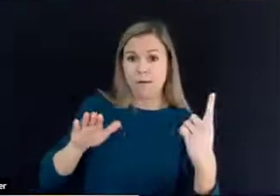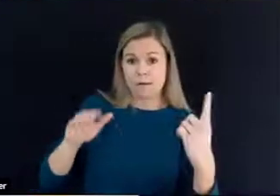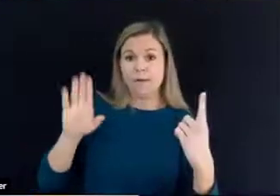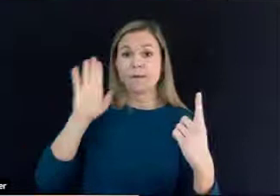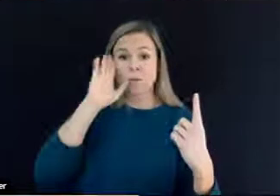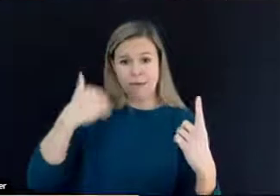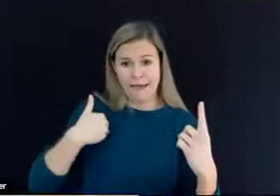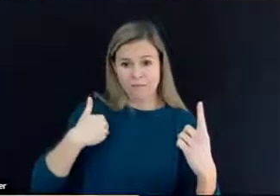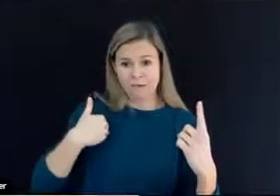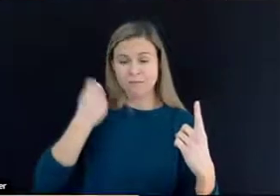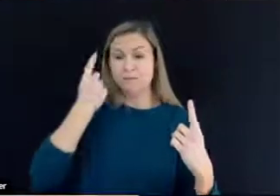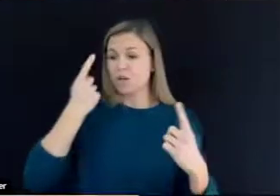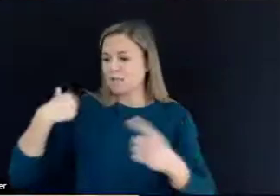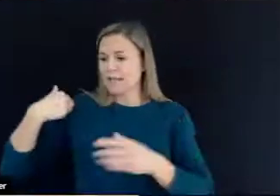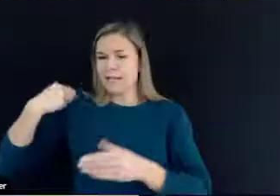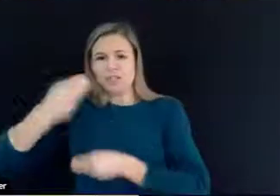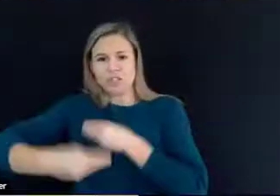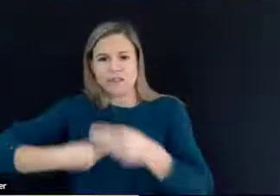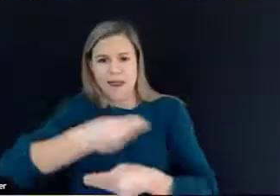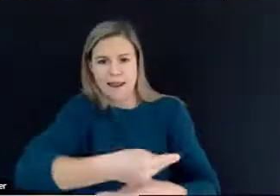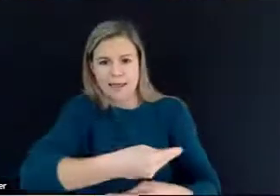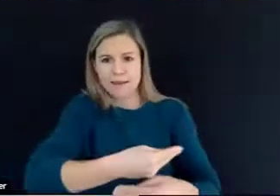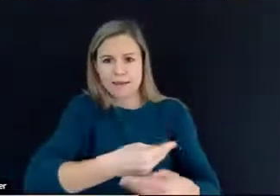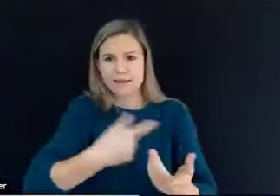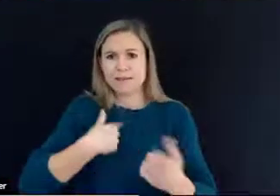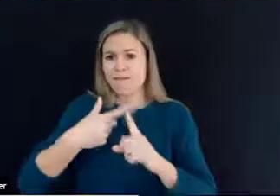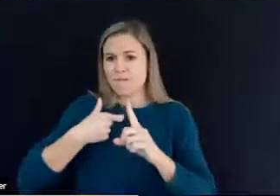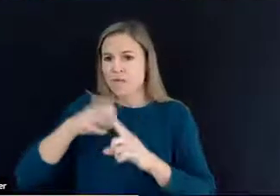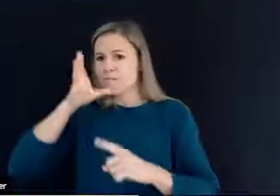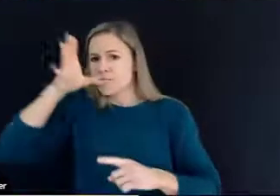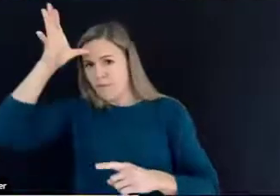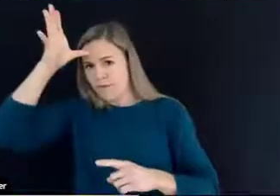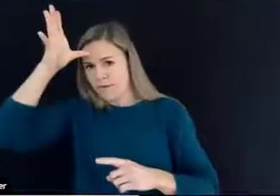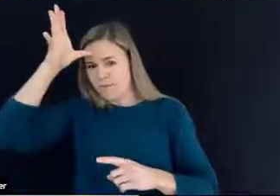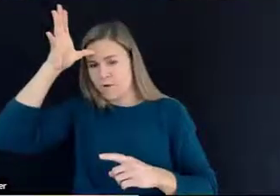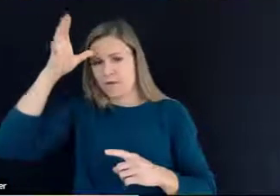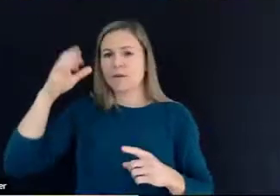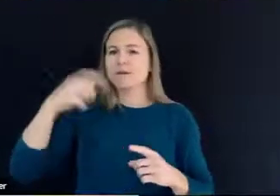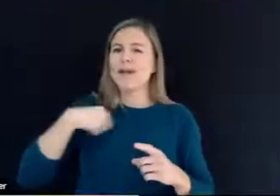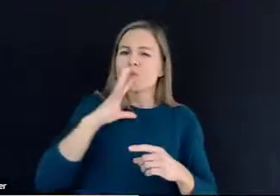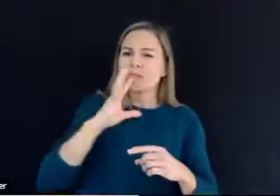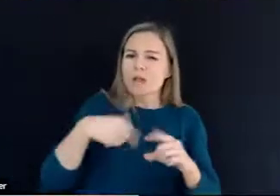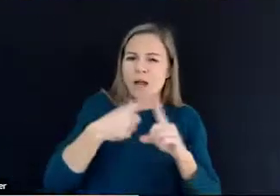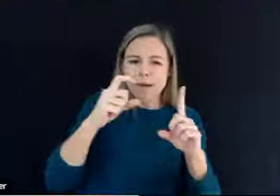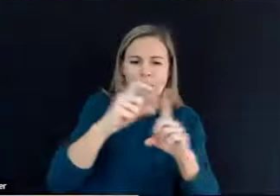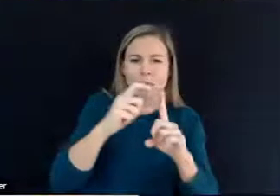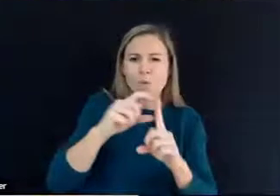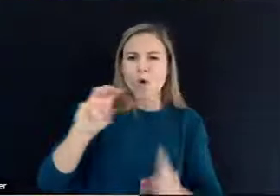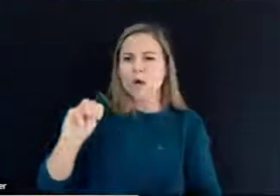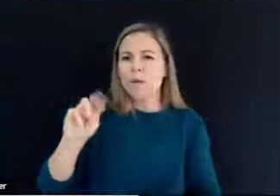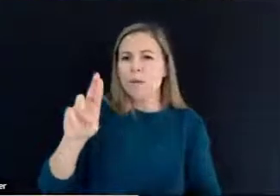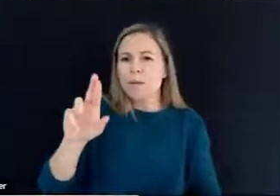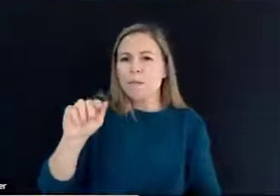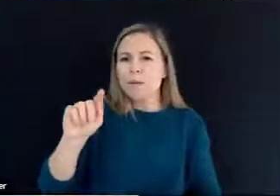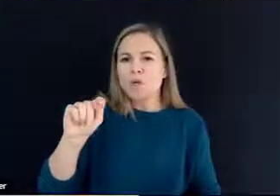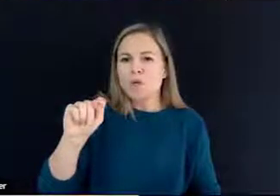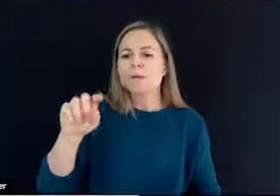We have the word mutations here, and you may hear us throughout the next hour switch out the word mutations for variants,